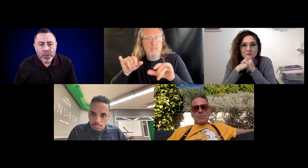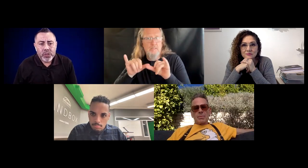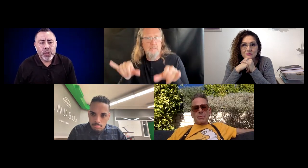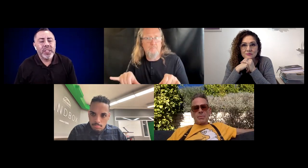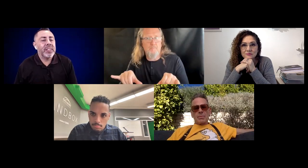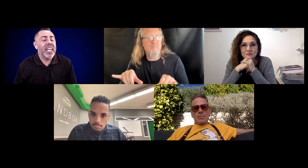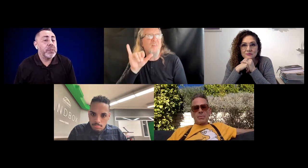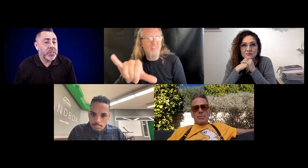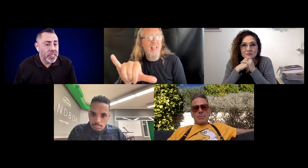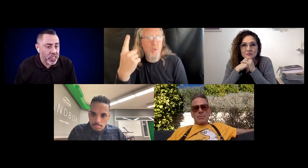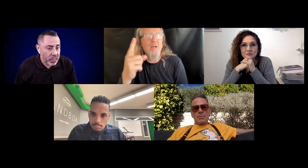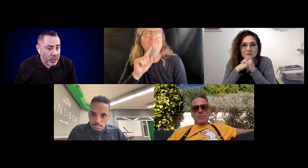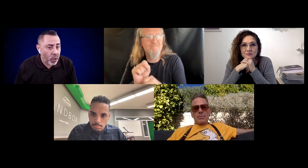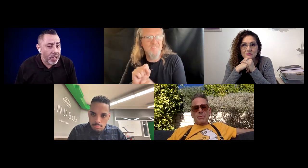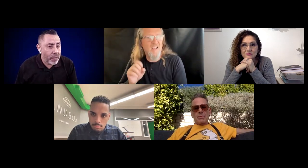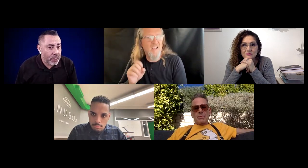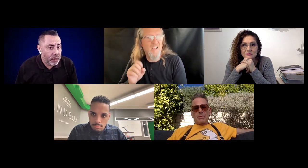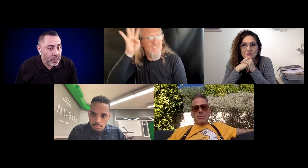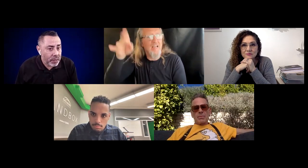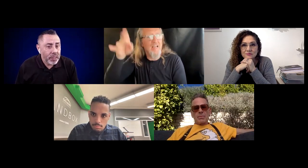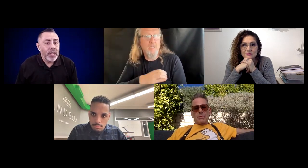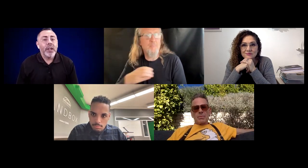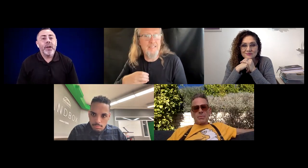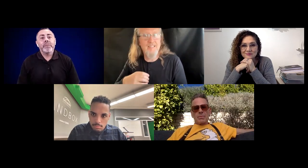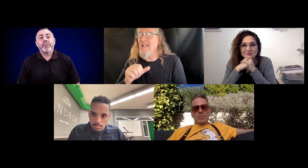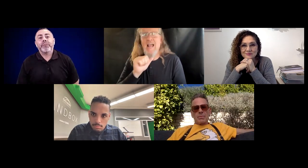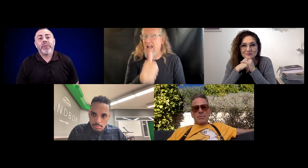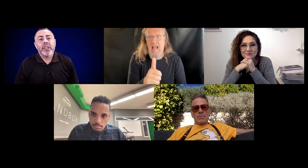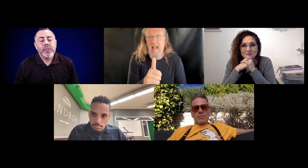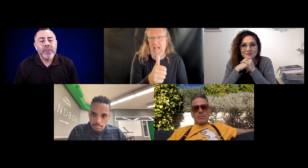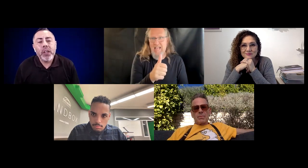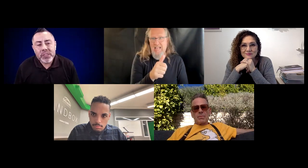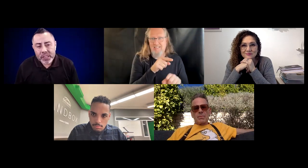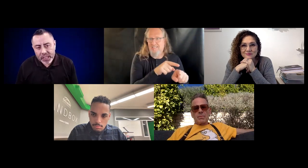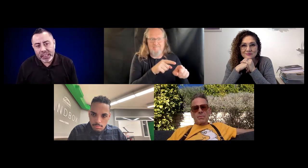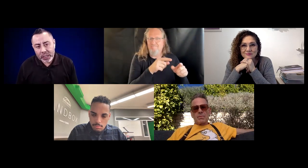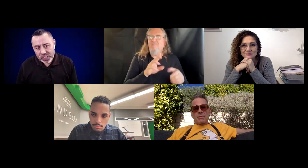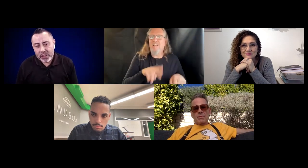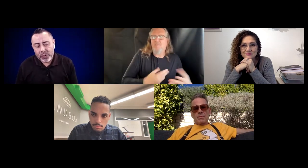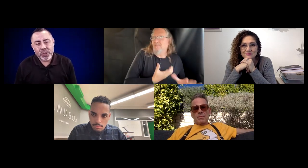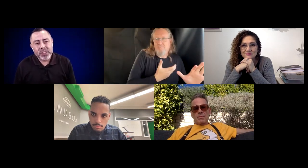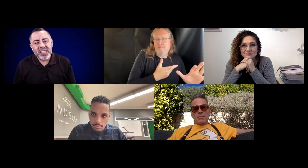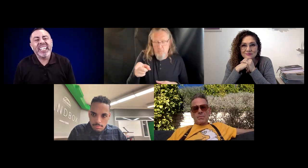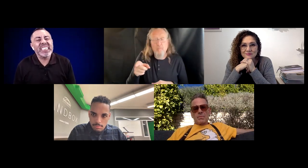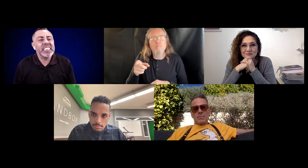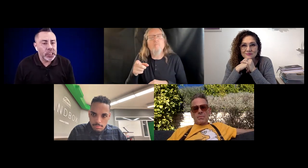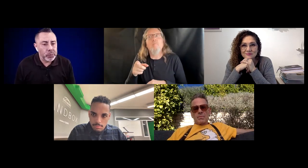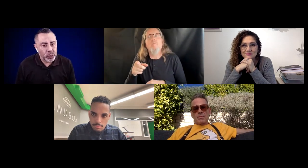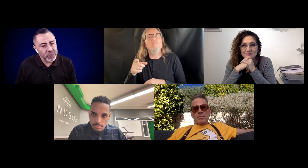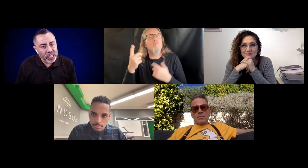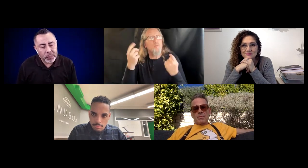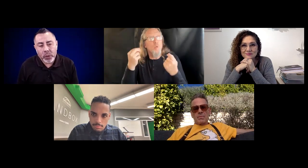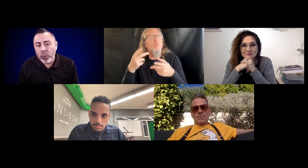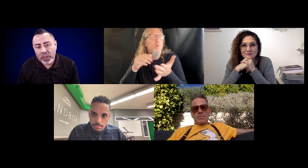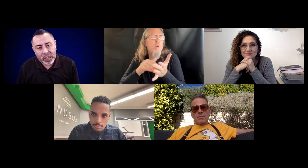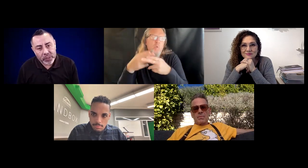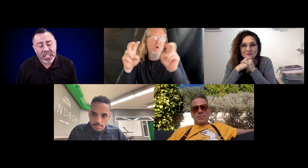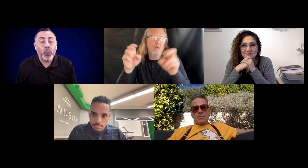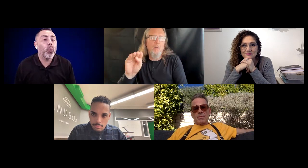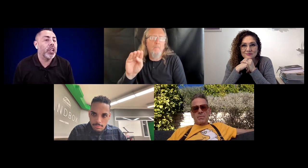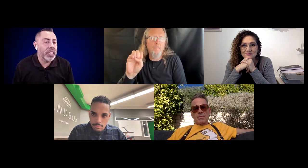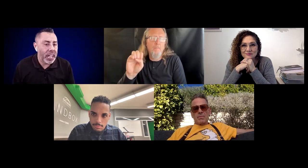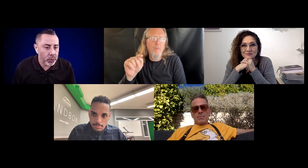So with that obsession, quite often false sign language, or signing systems were developed that weren't languages that were natural.